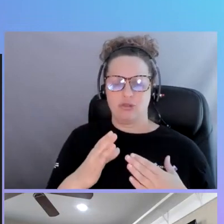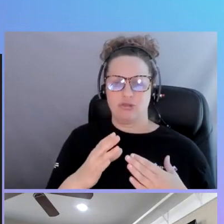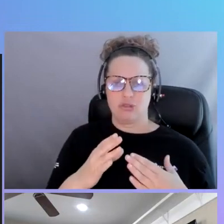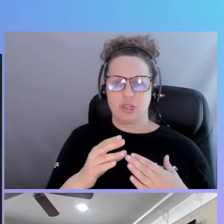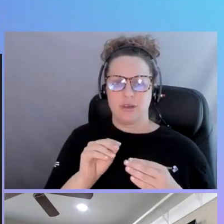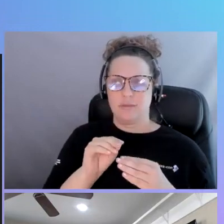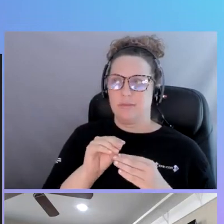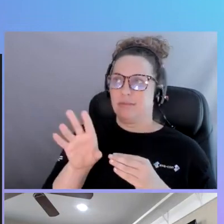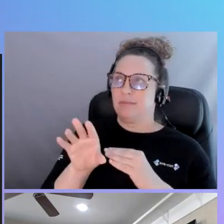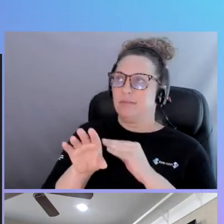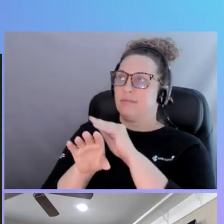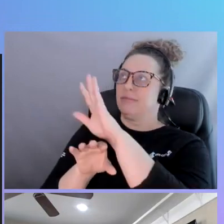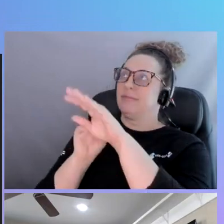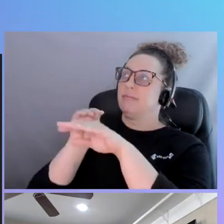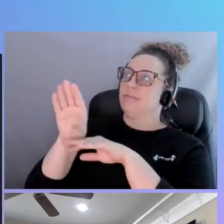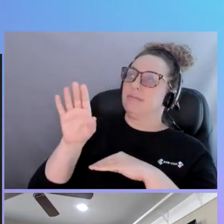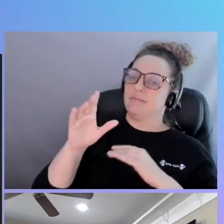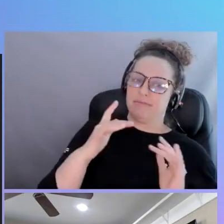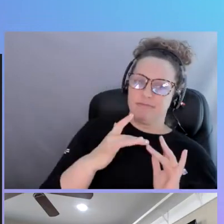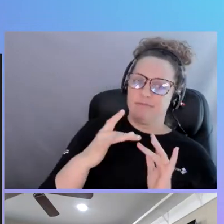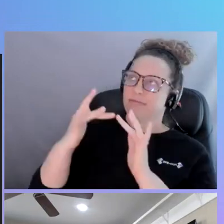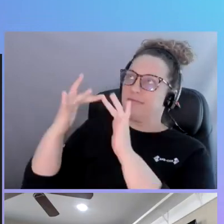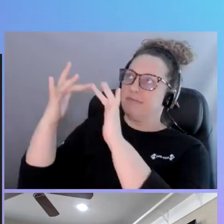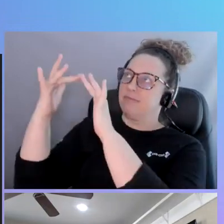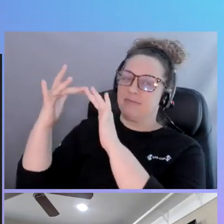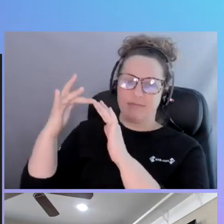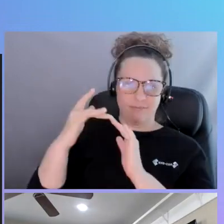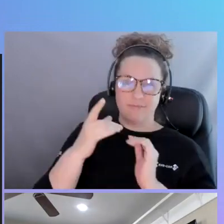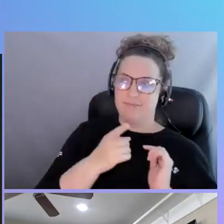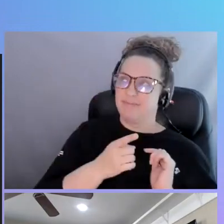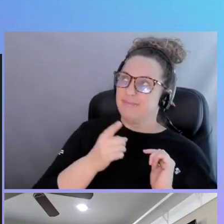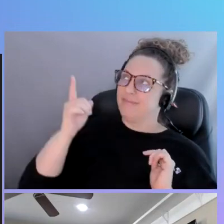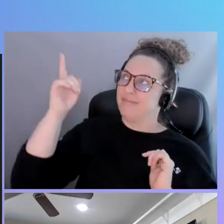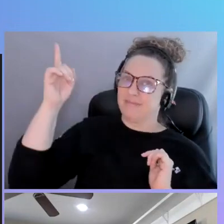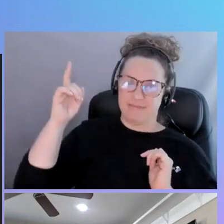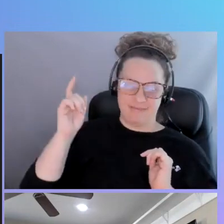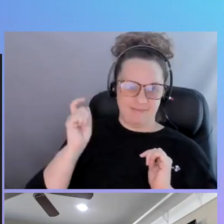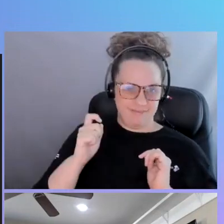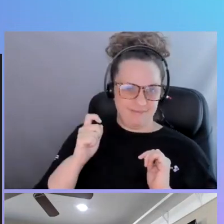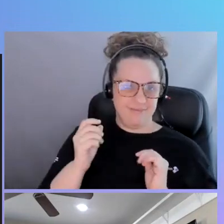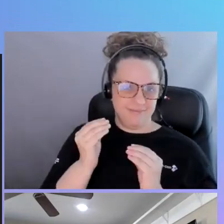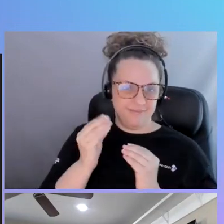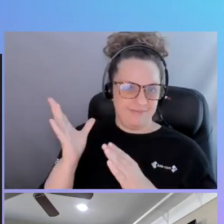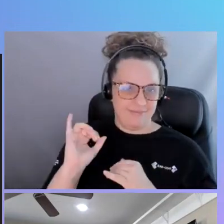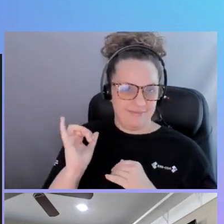or getting the message to people up the chain. Your internal